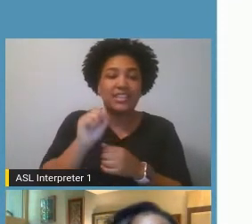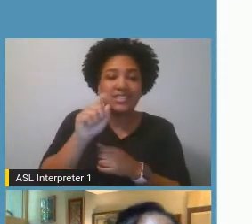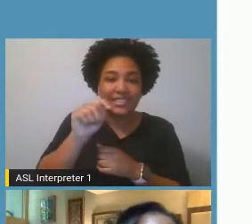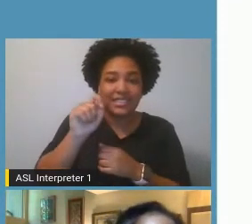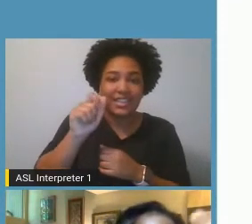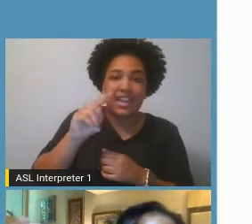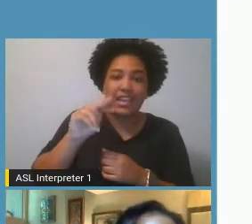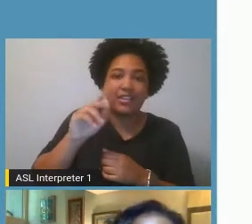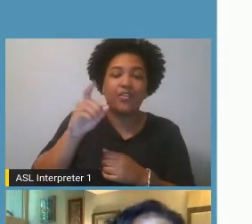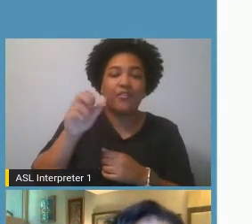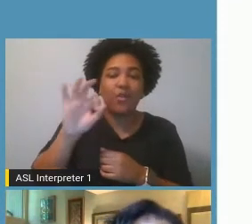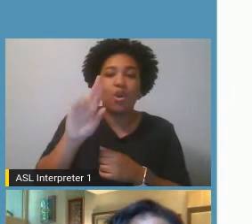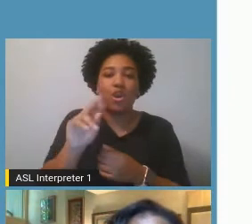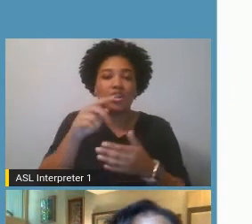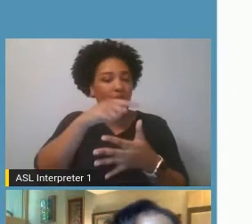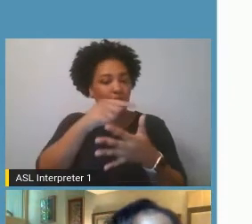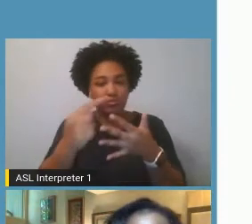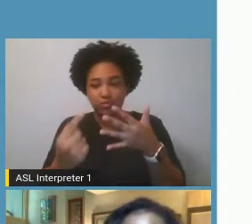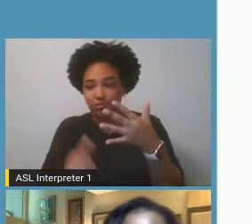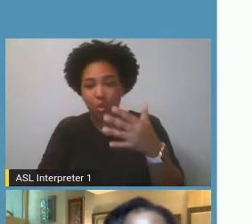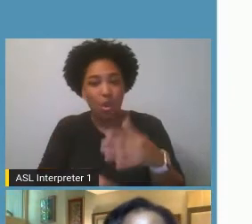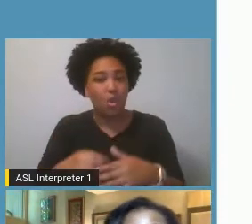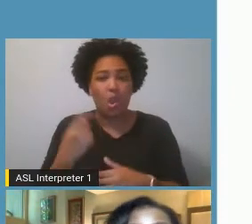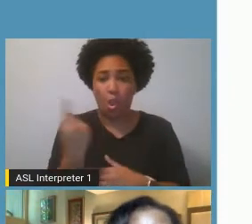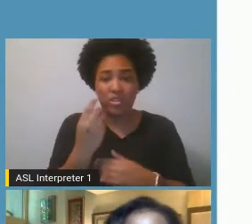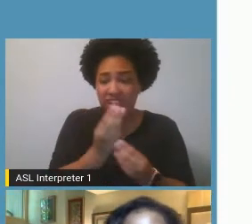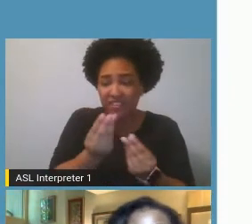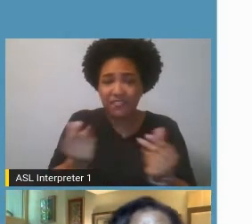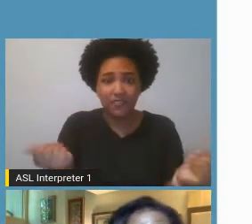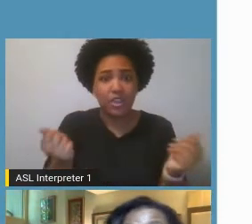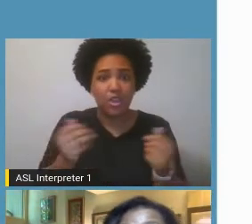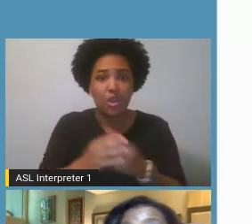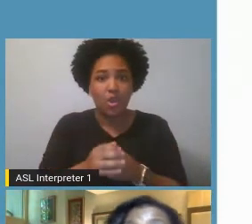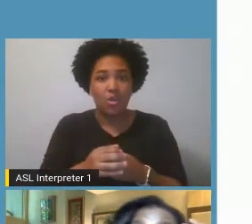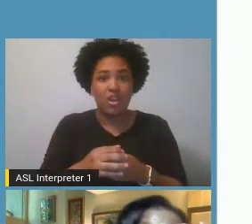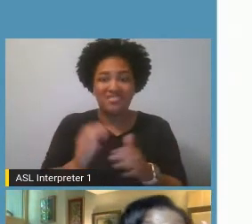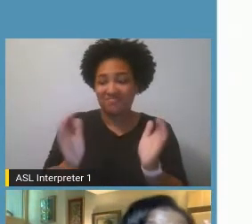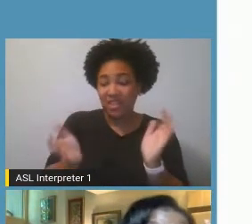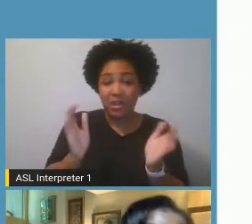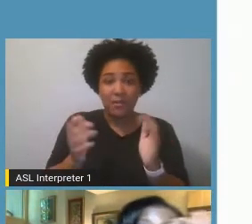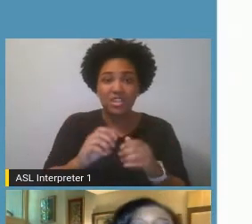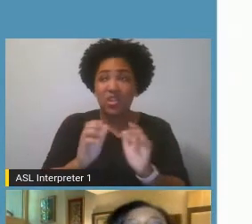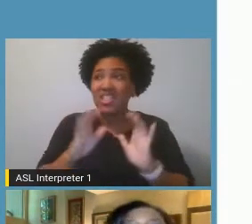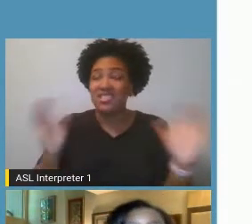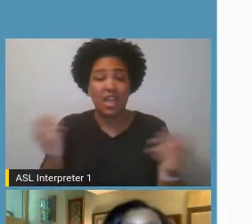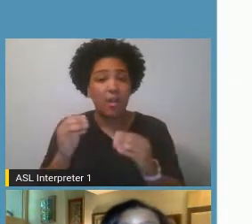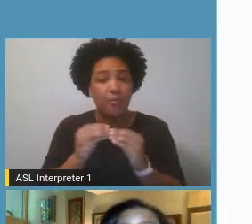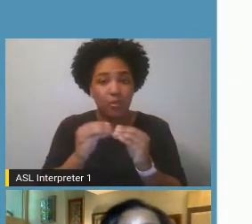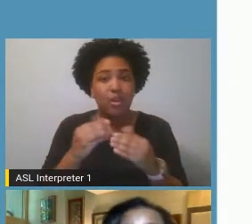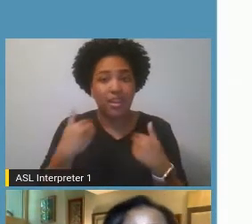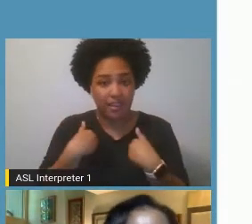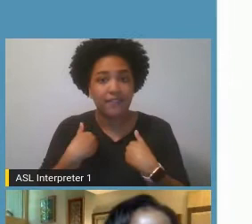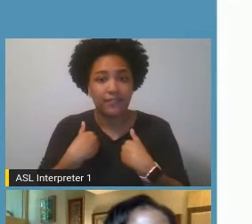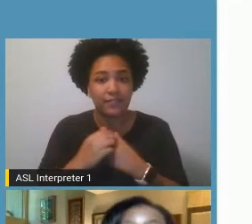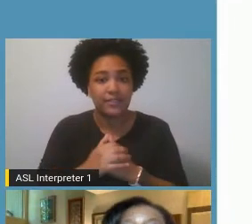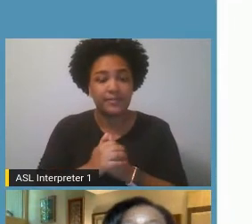just a few compared to the hordes that are available. Just to think about, this is University